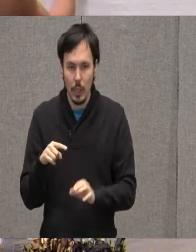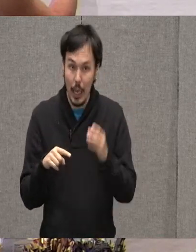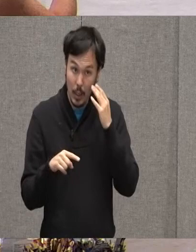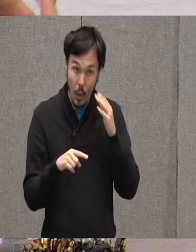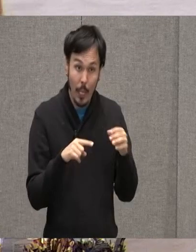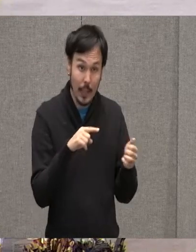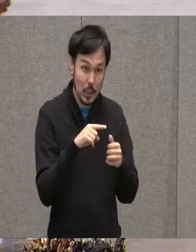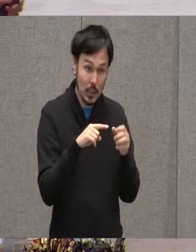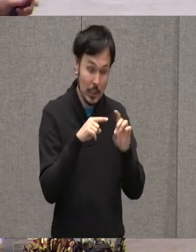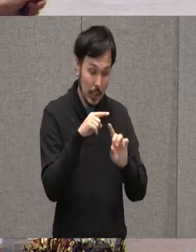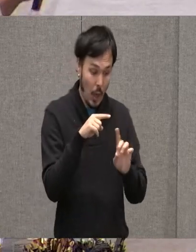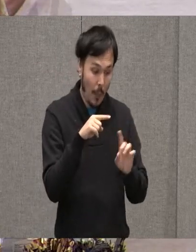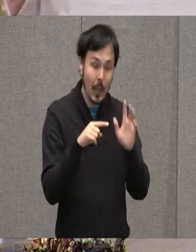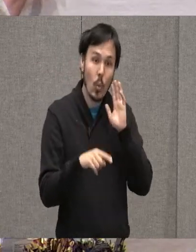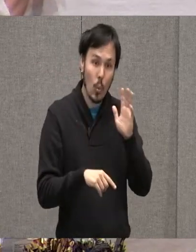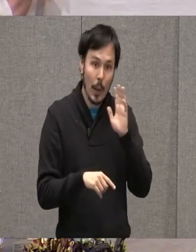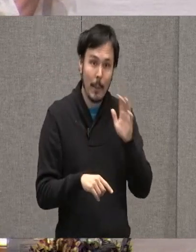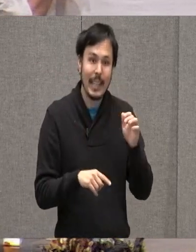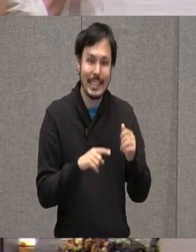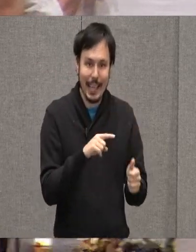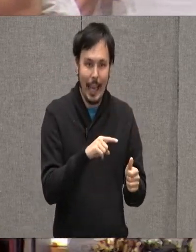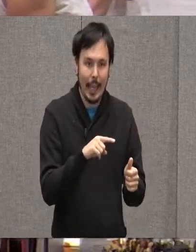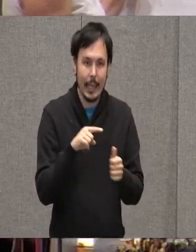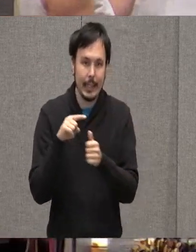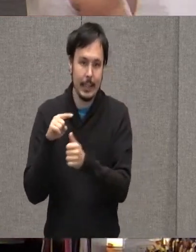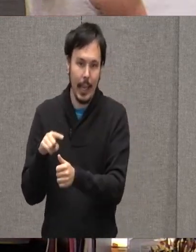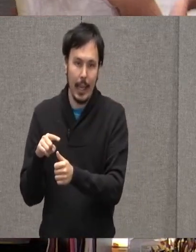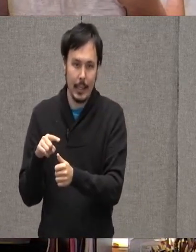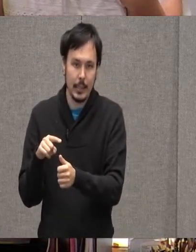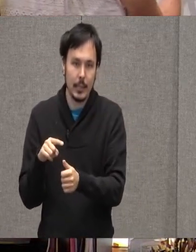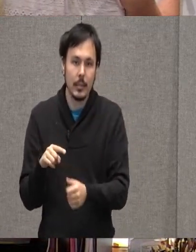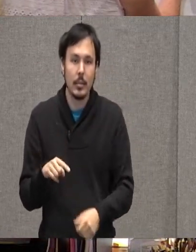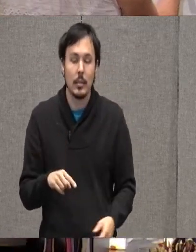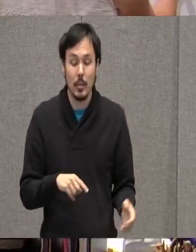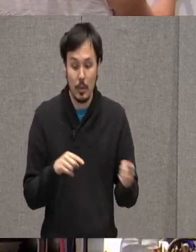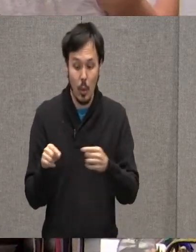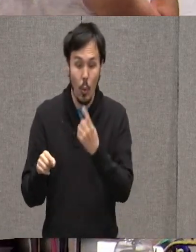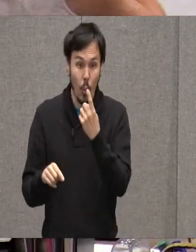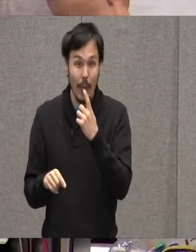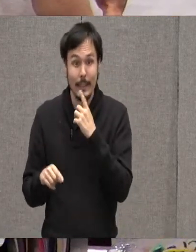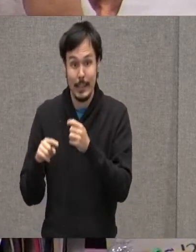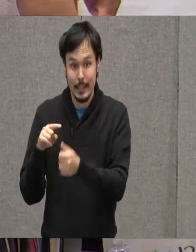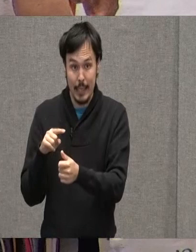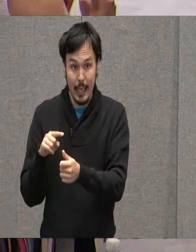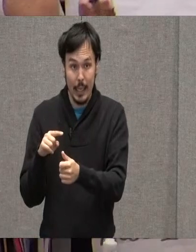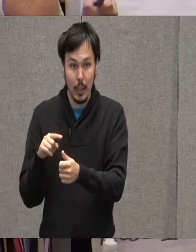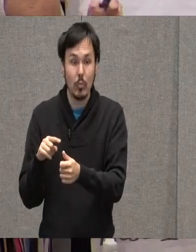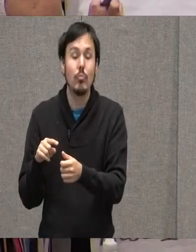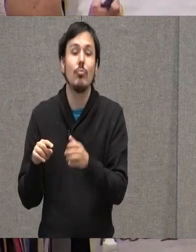and easy this one's 10, so I know that the numerator will be seven.